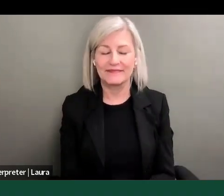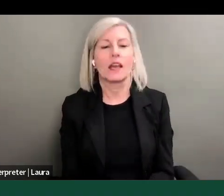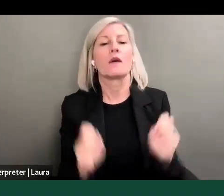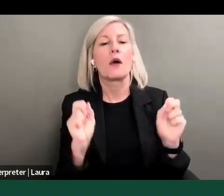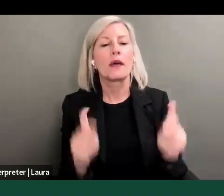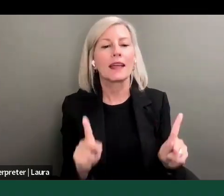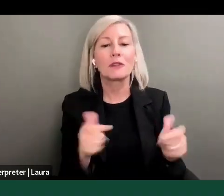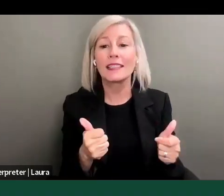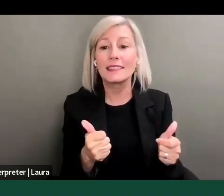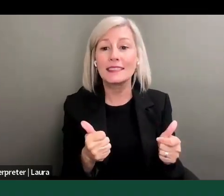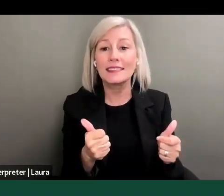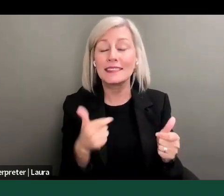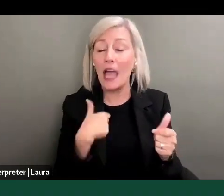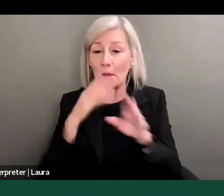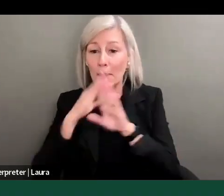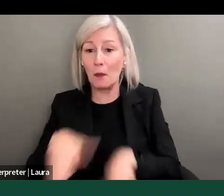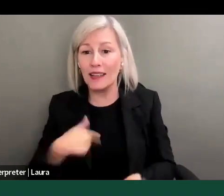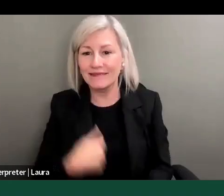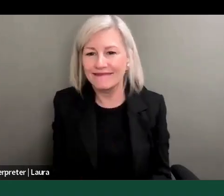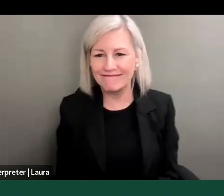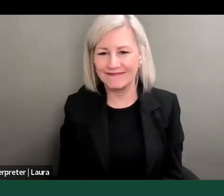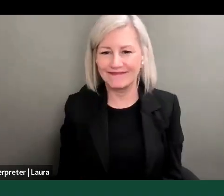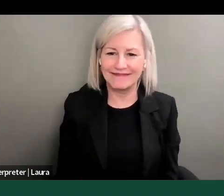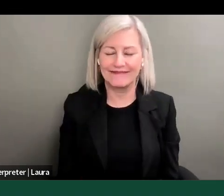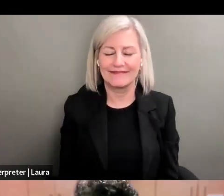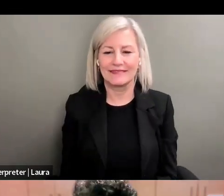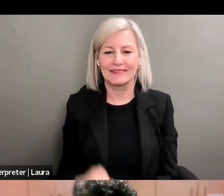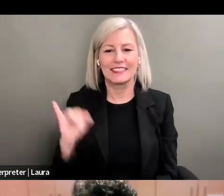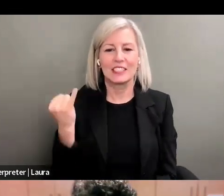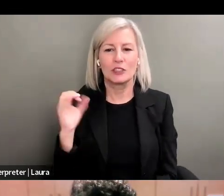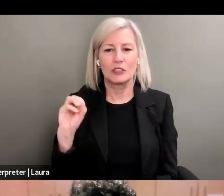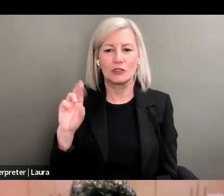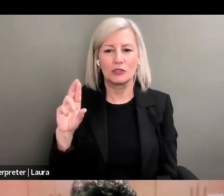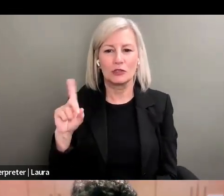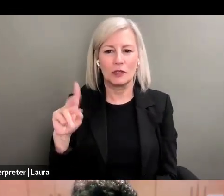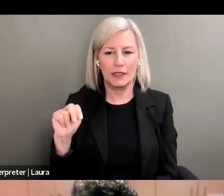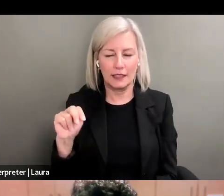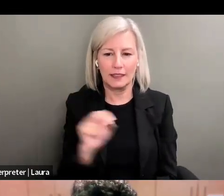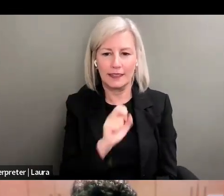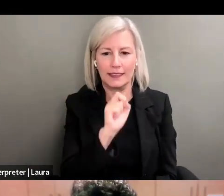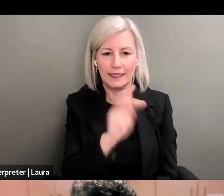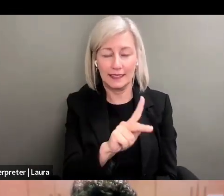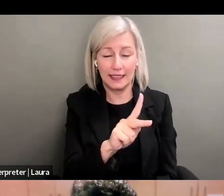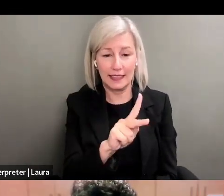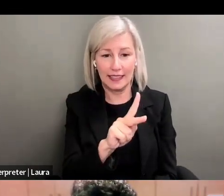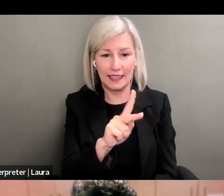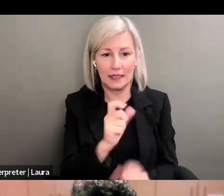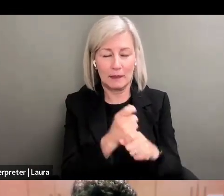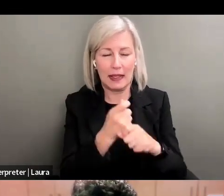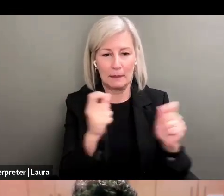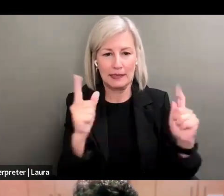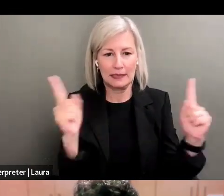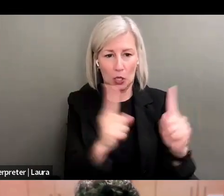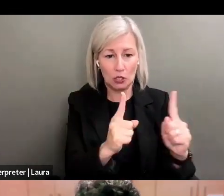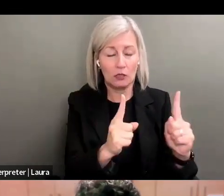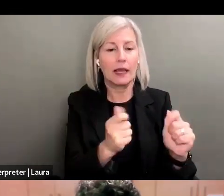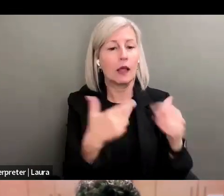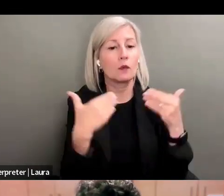All right, I'm going to be quiet now. All right, just give me one second to make my screen a little smaller and then I'll start.